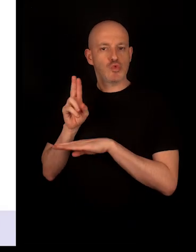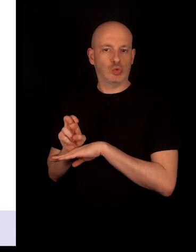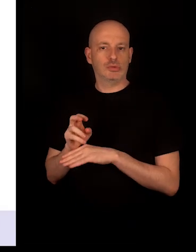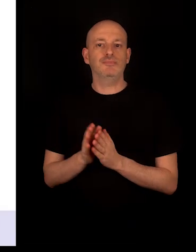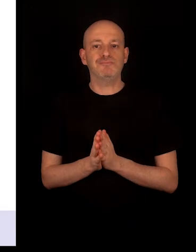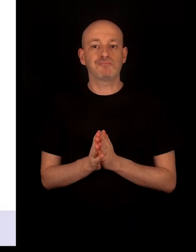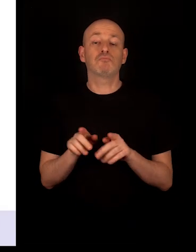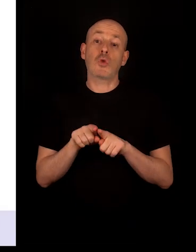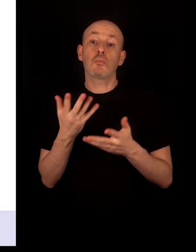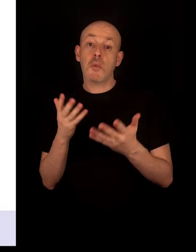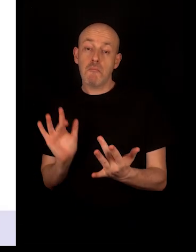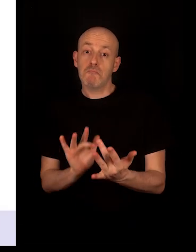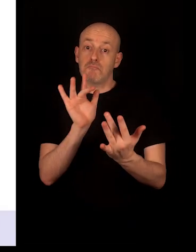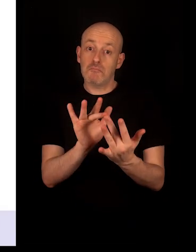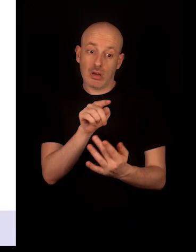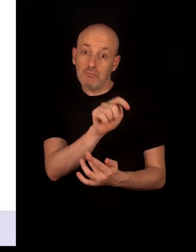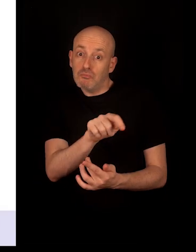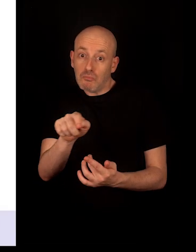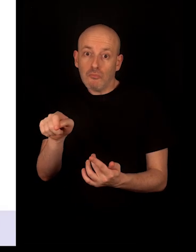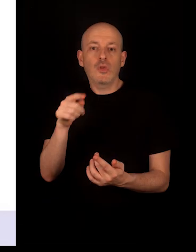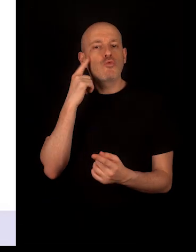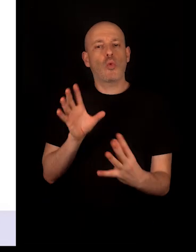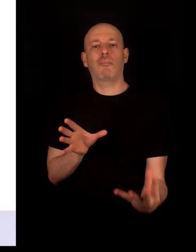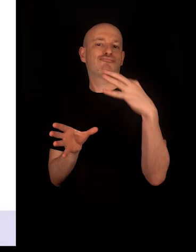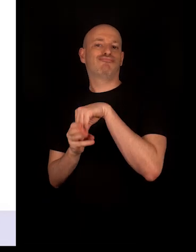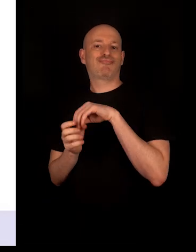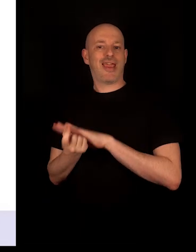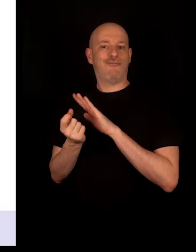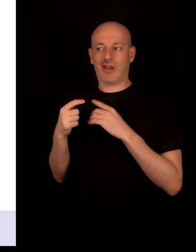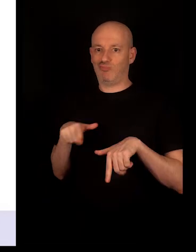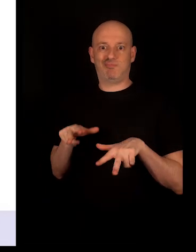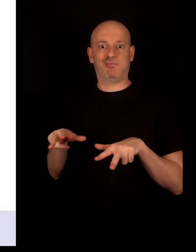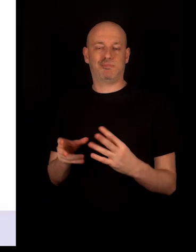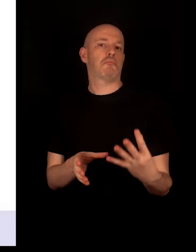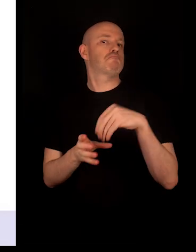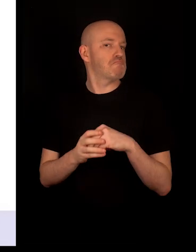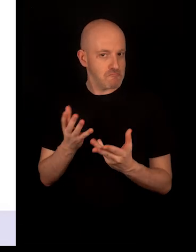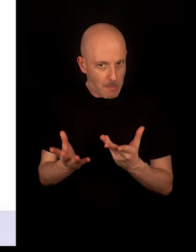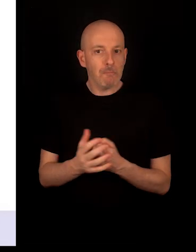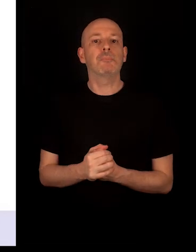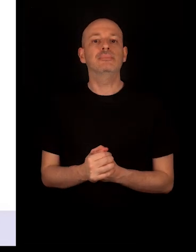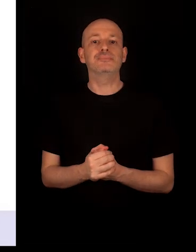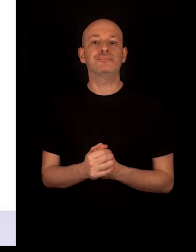and some grantees might also be contacted to be part of events.